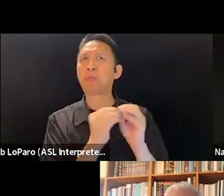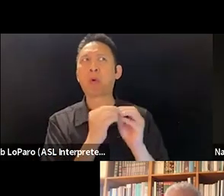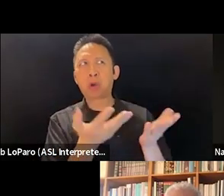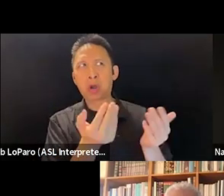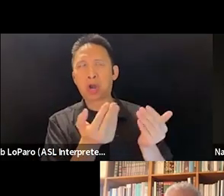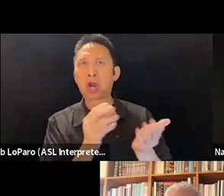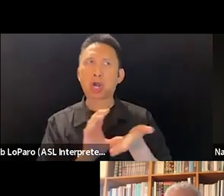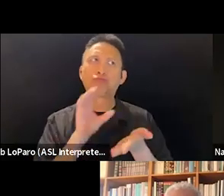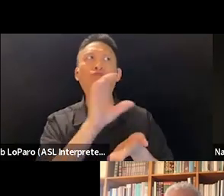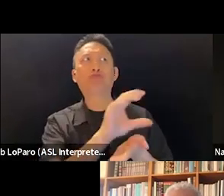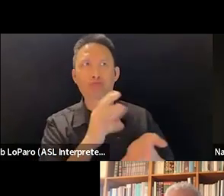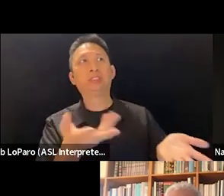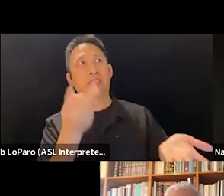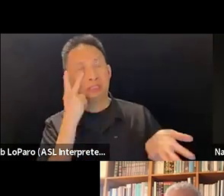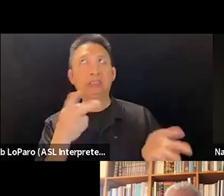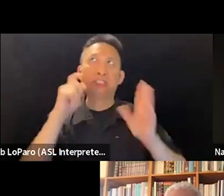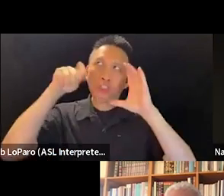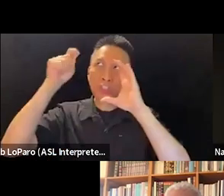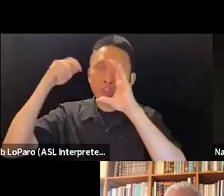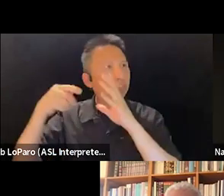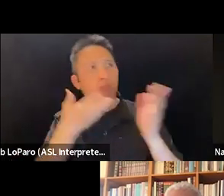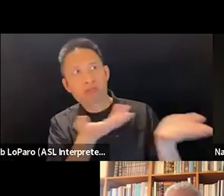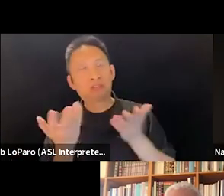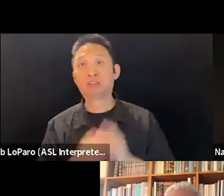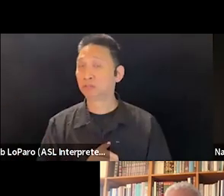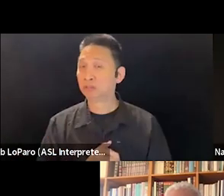And yes, images are revealing everything.